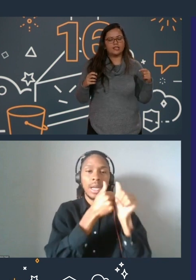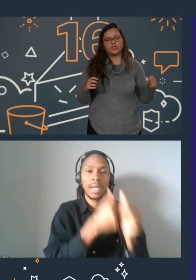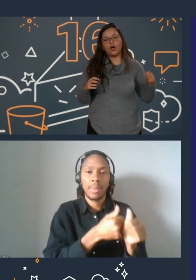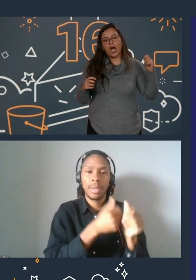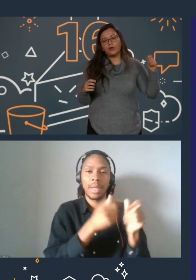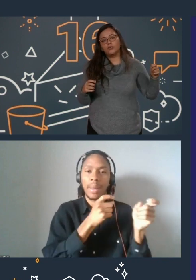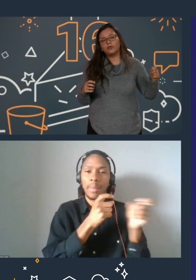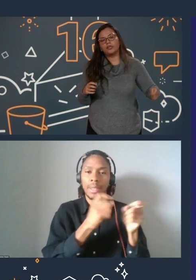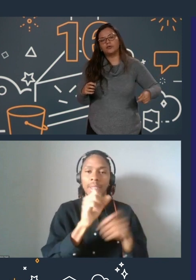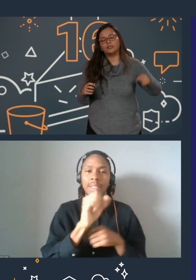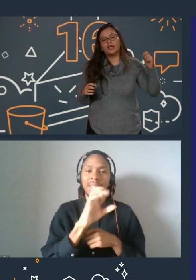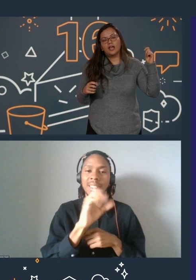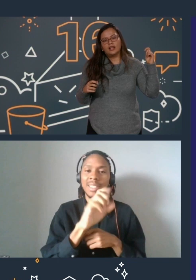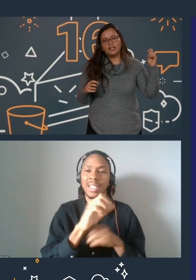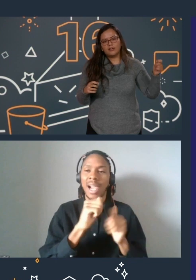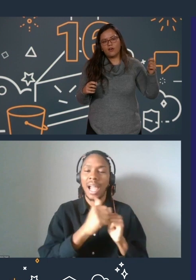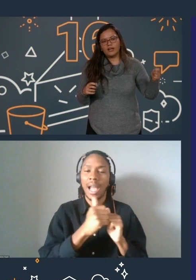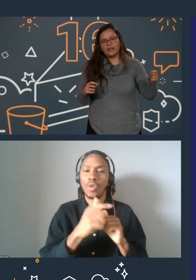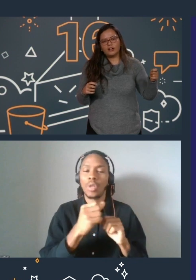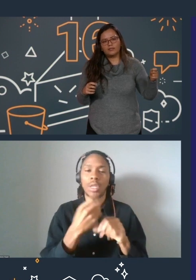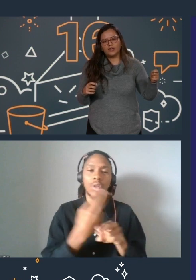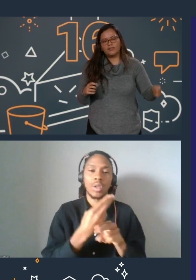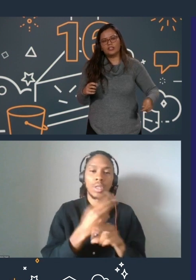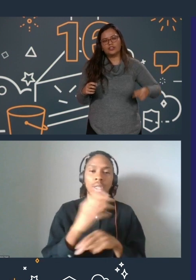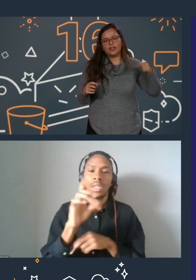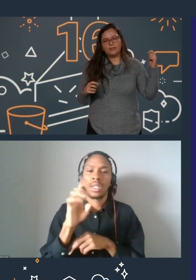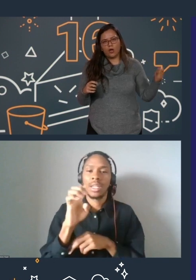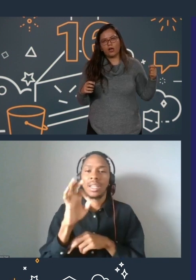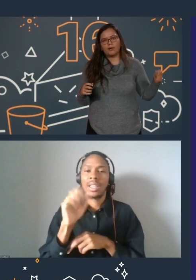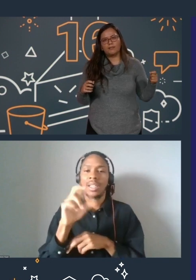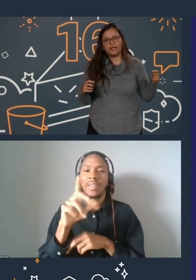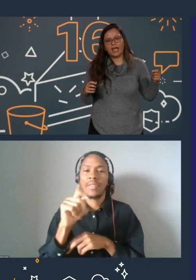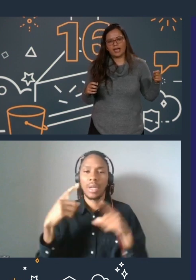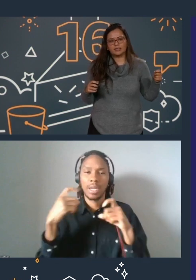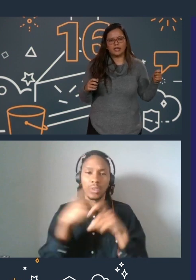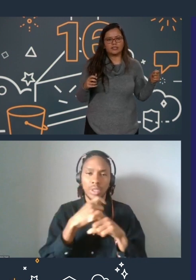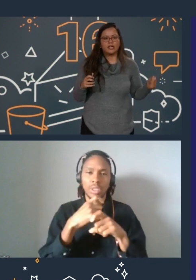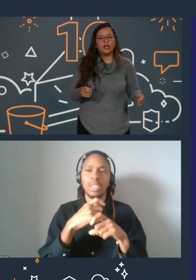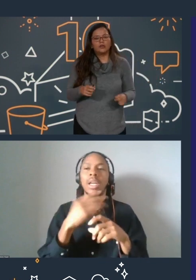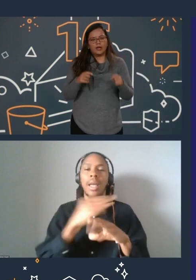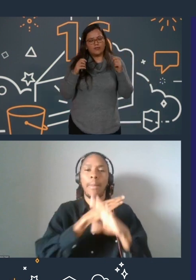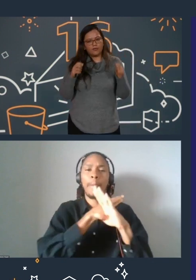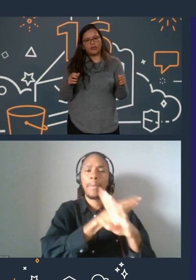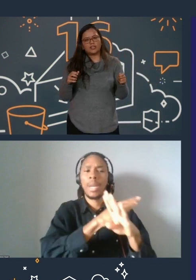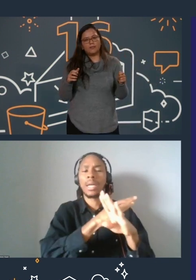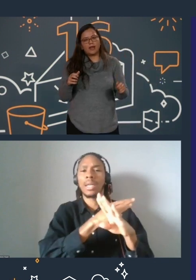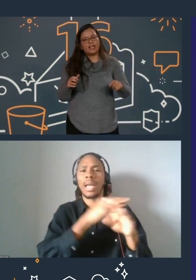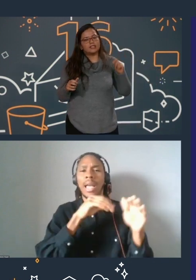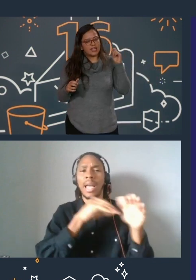and saw how you could use default encryption feature and Block Public Access to enforce compliance